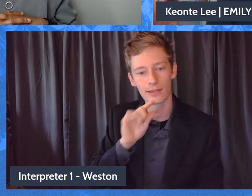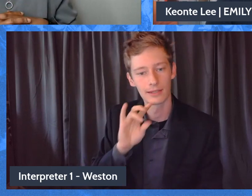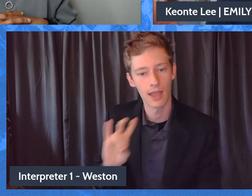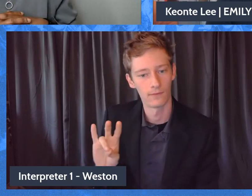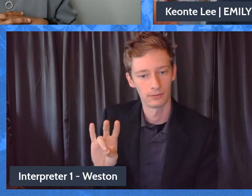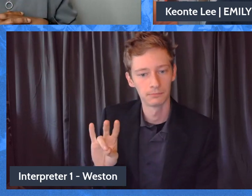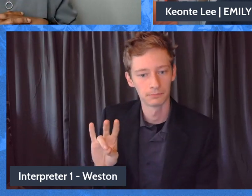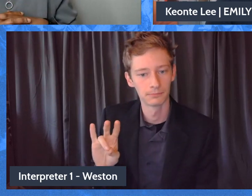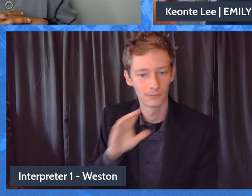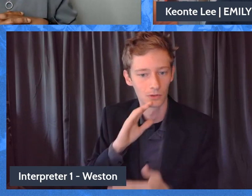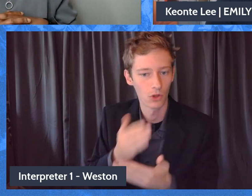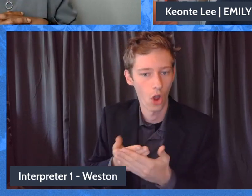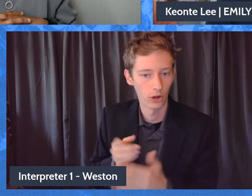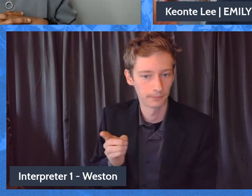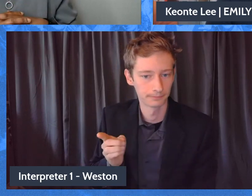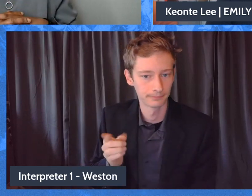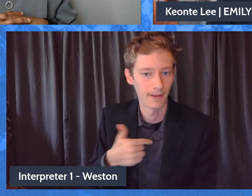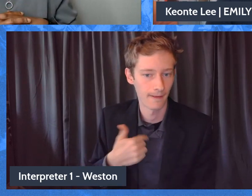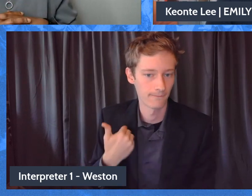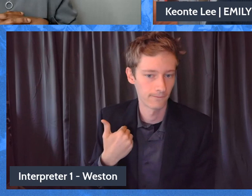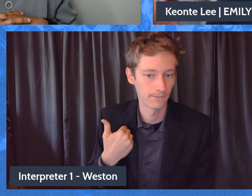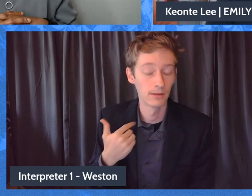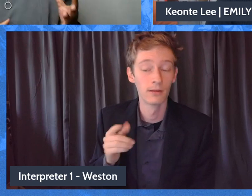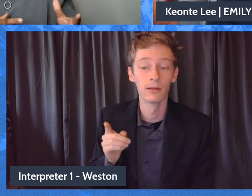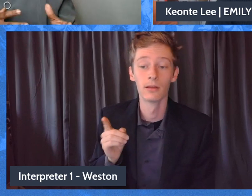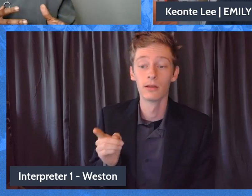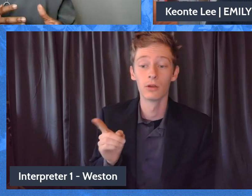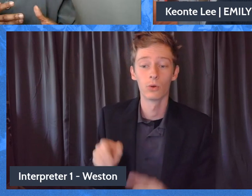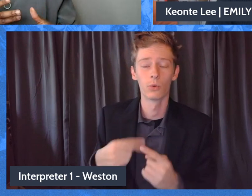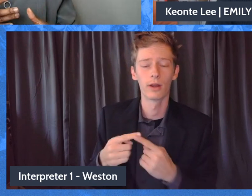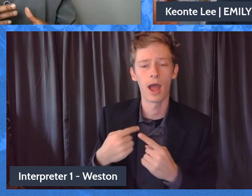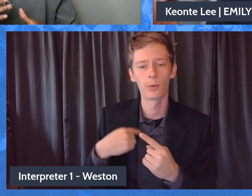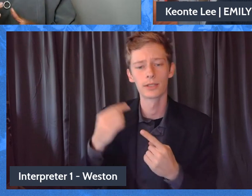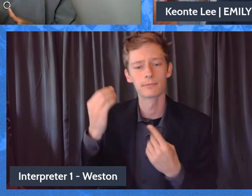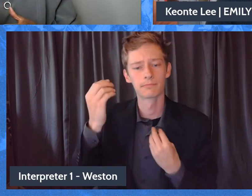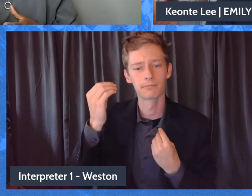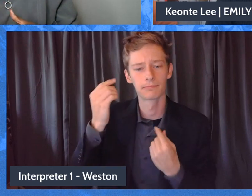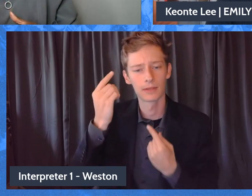And as I was considering the position and the opportunity,